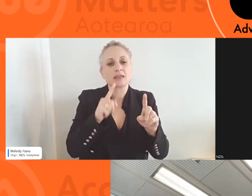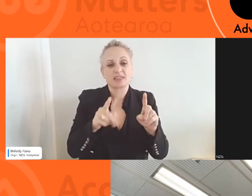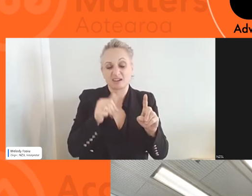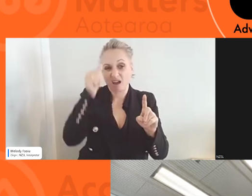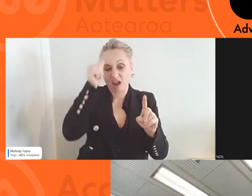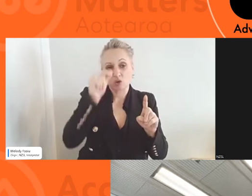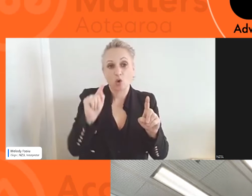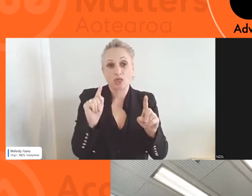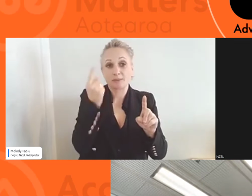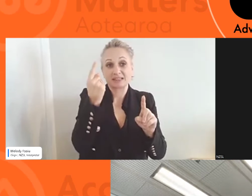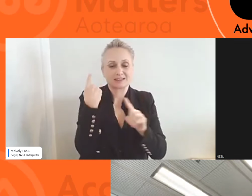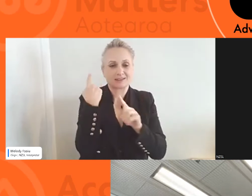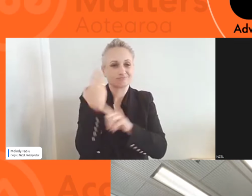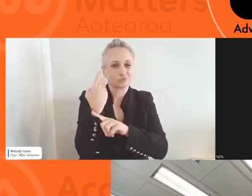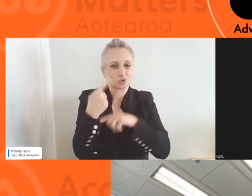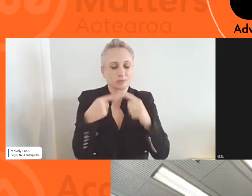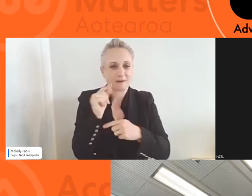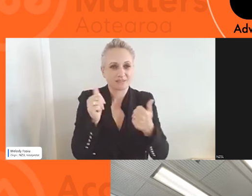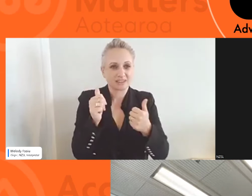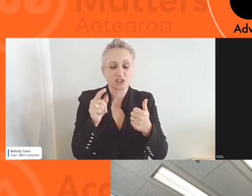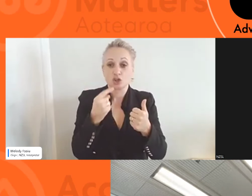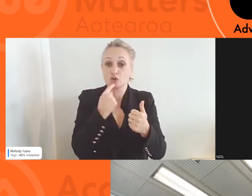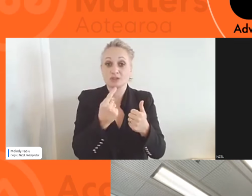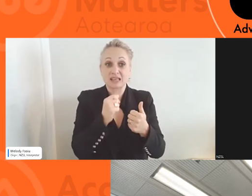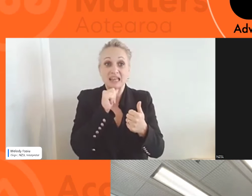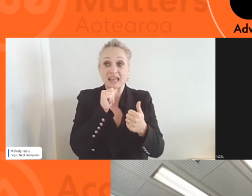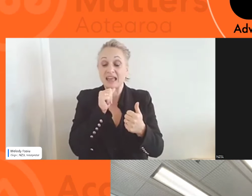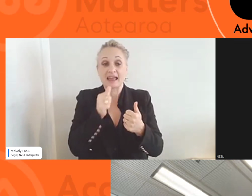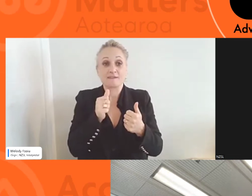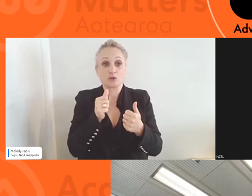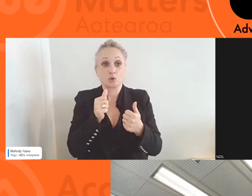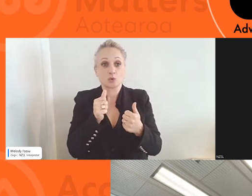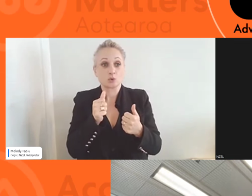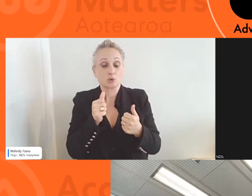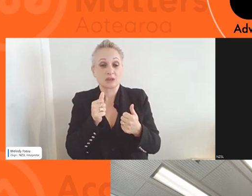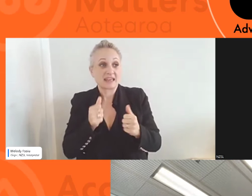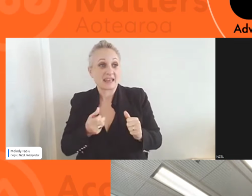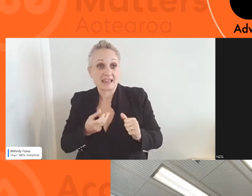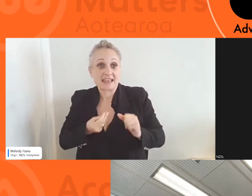and that's what you're saying, is if you give extra this you can get this, is what you're sort of saying. That's a very Vancouver